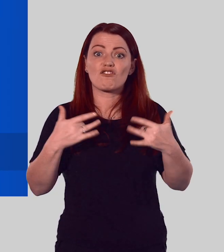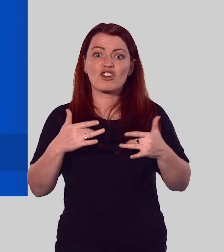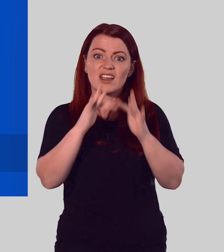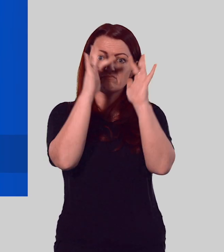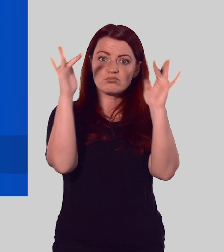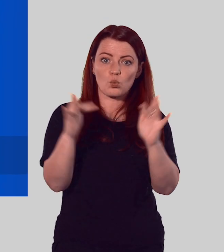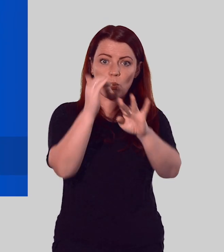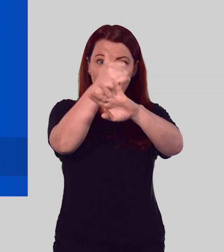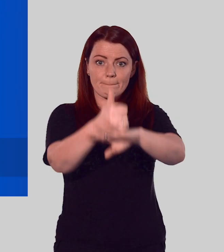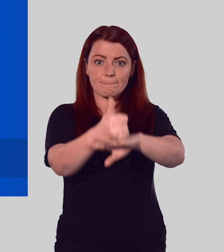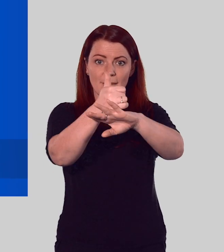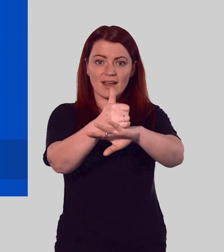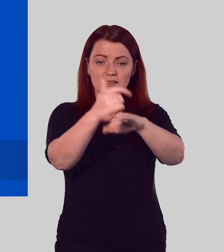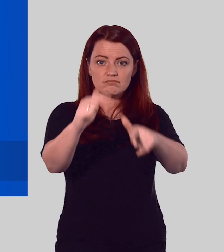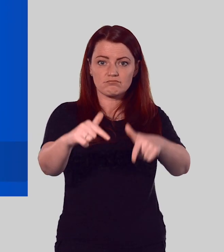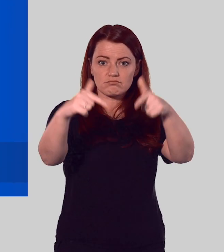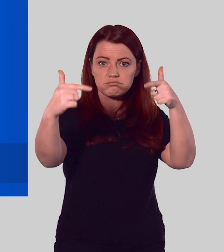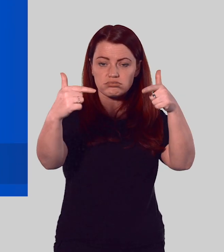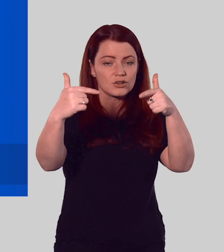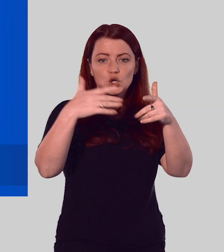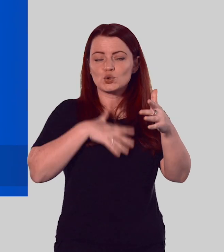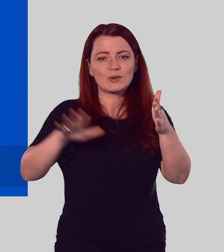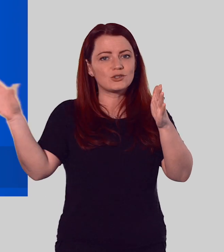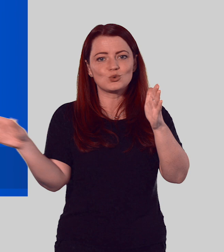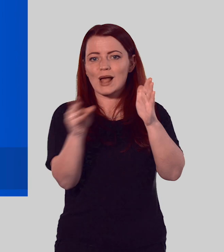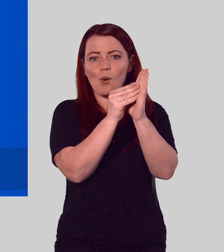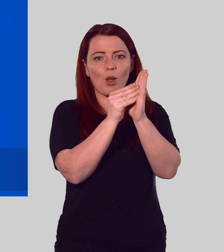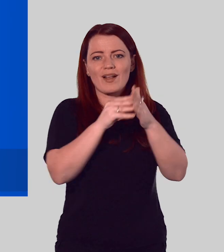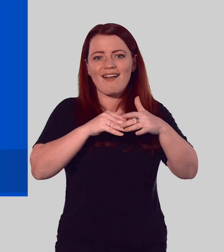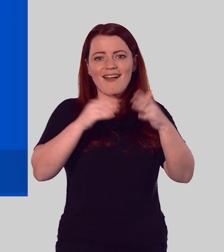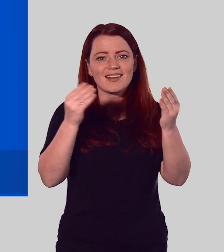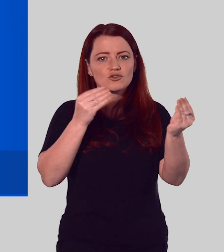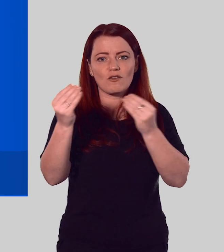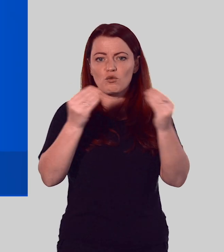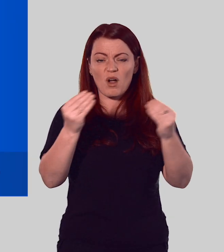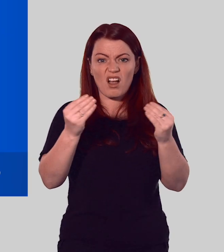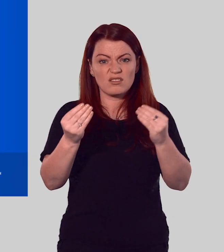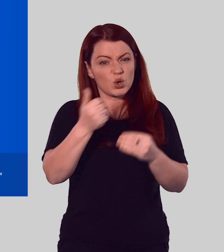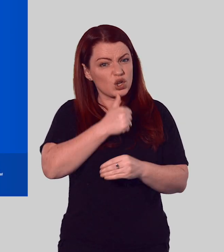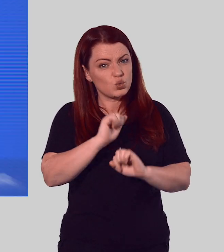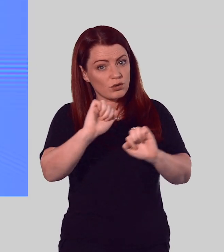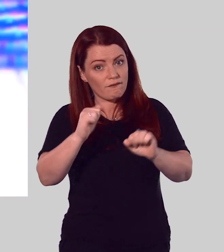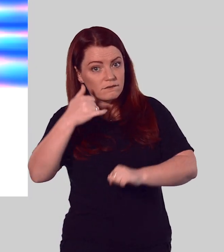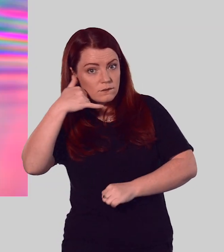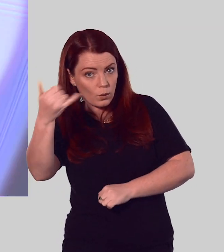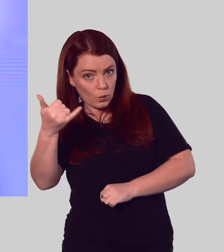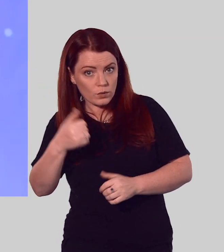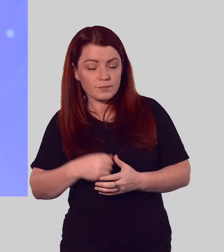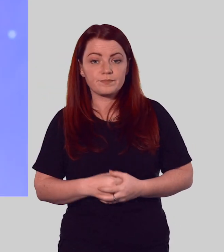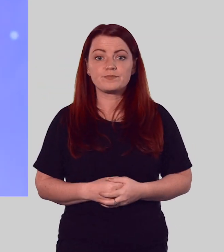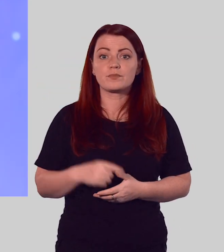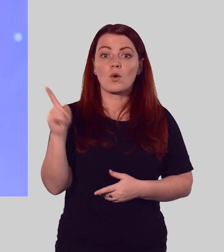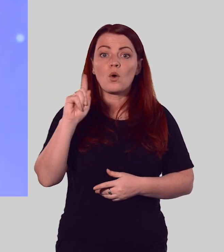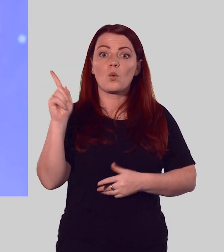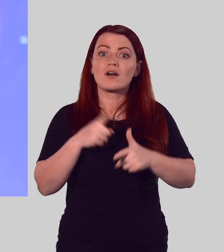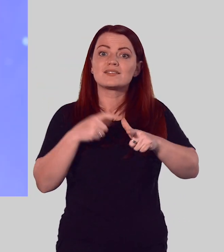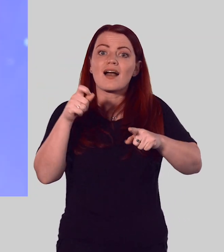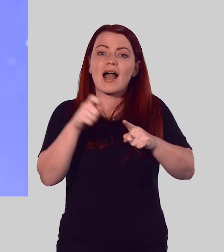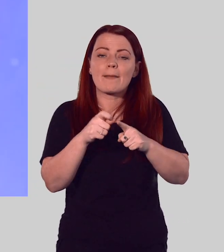platform that doesn't require you to download any software you can also use that on your phone. Whatsapp, which is a messaging app that